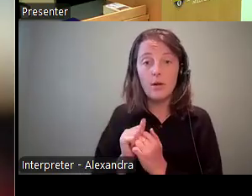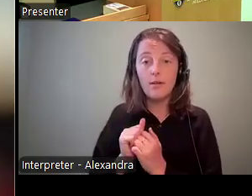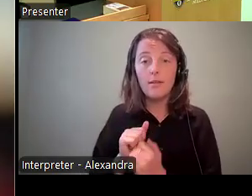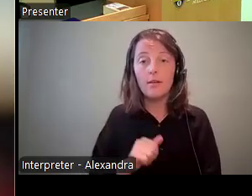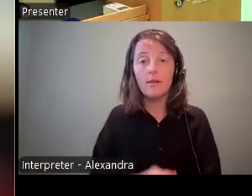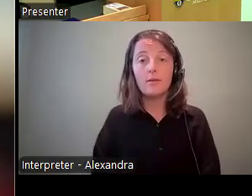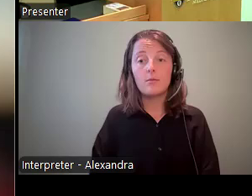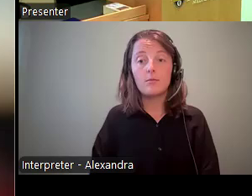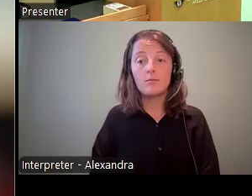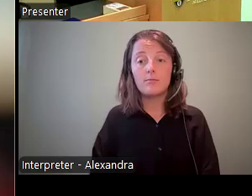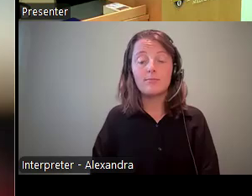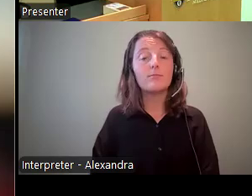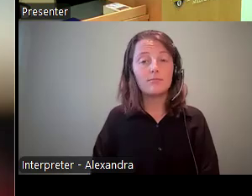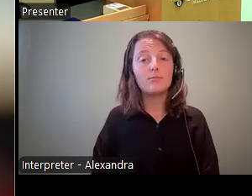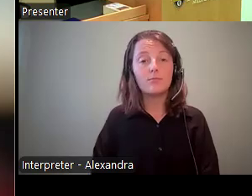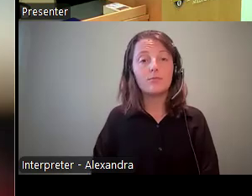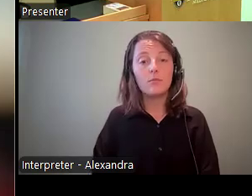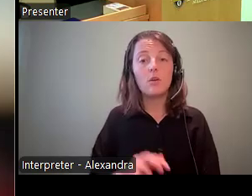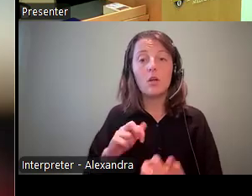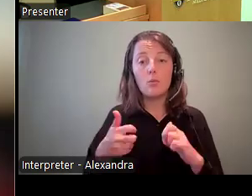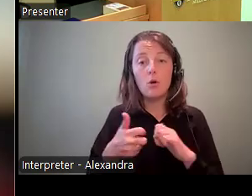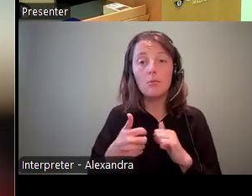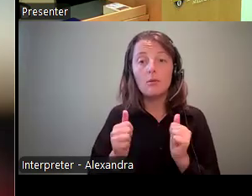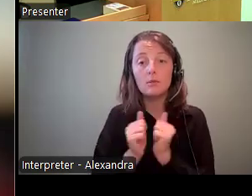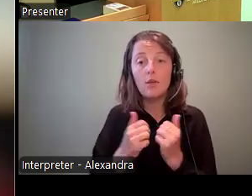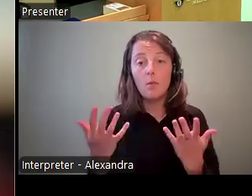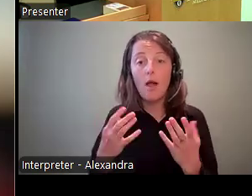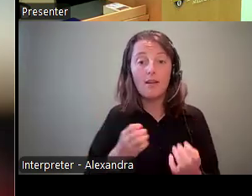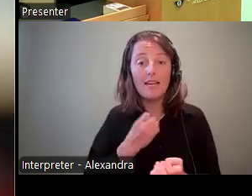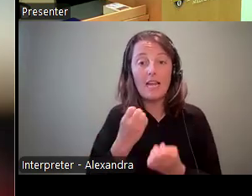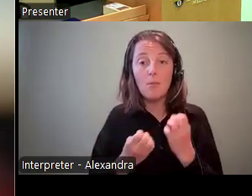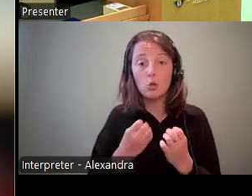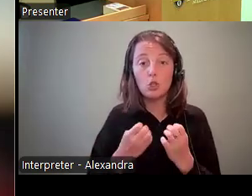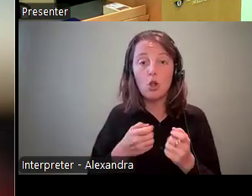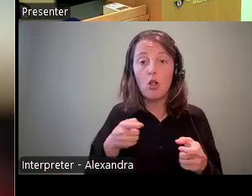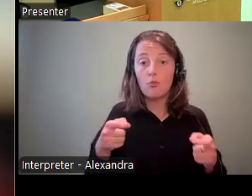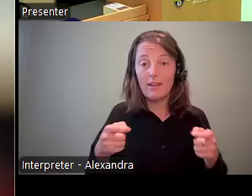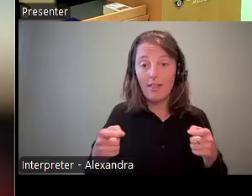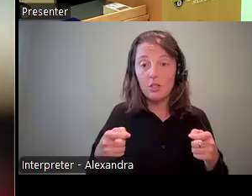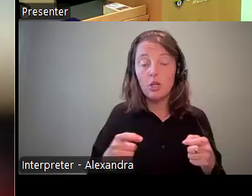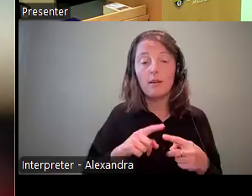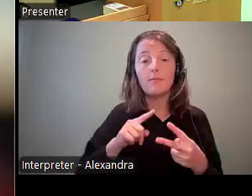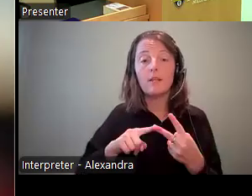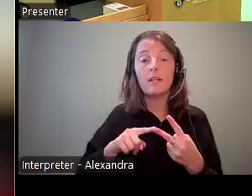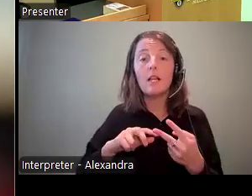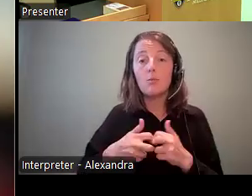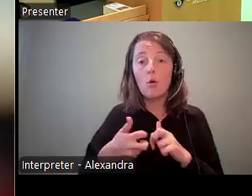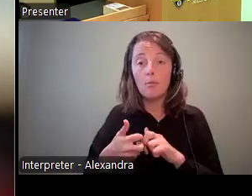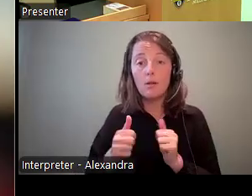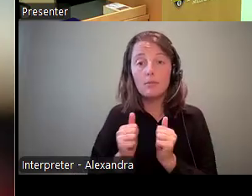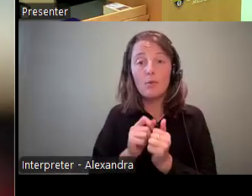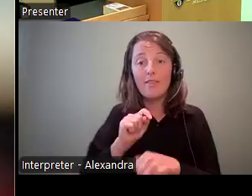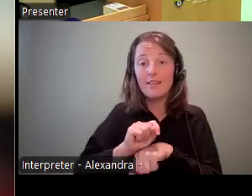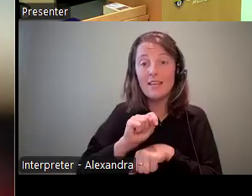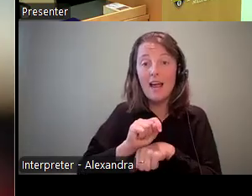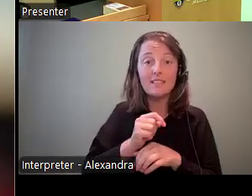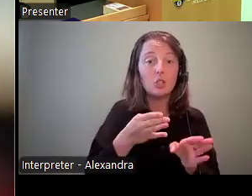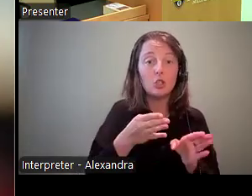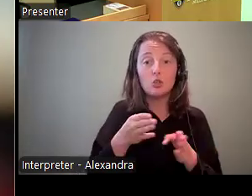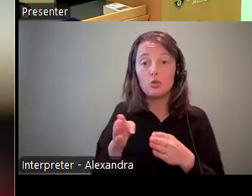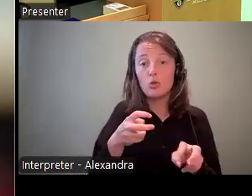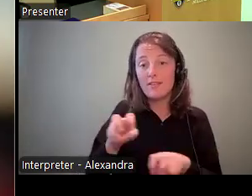problems with emotional regulation, problems with task transition and impulse control.